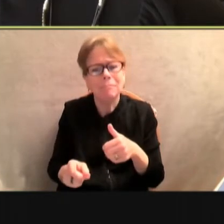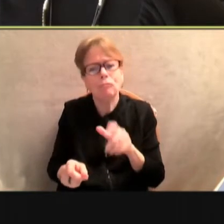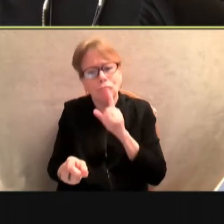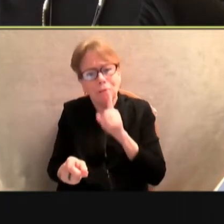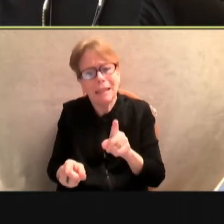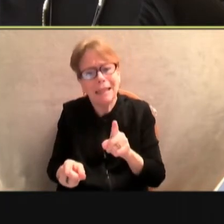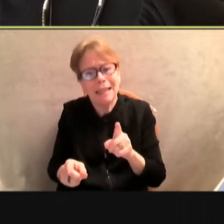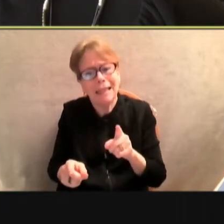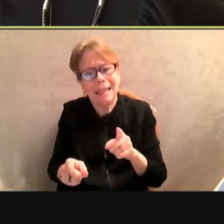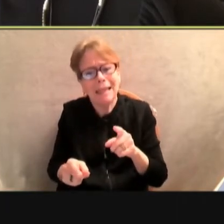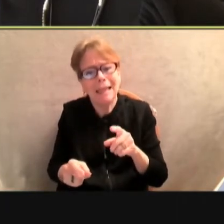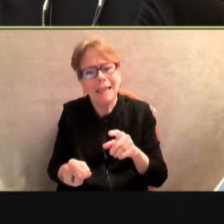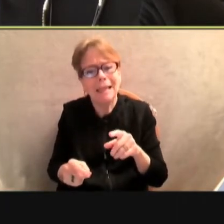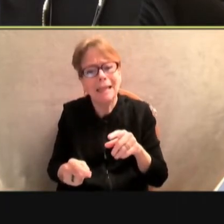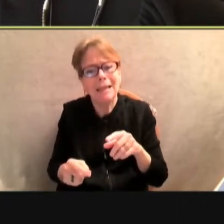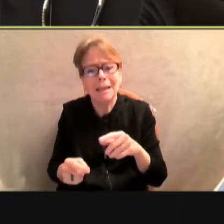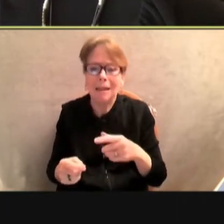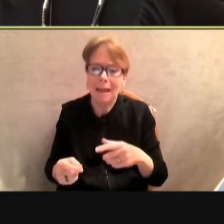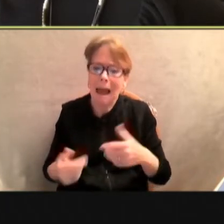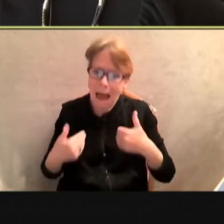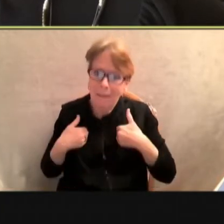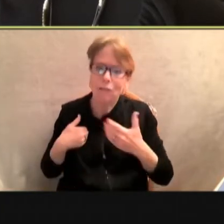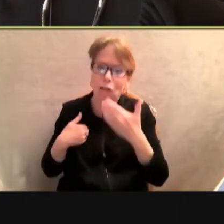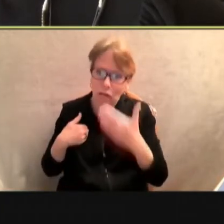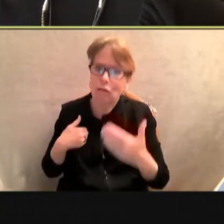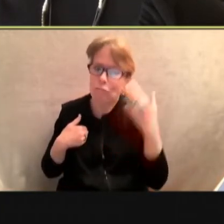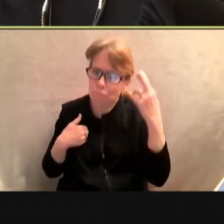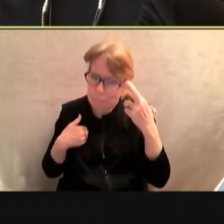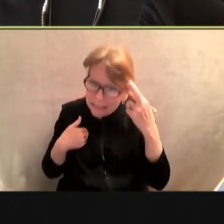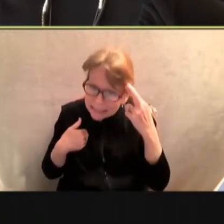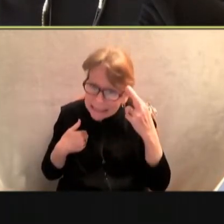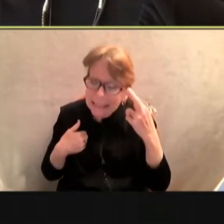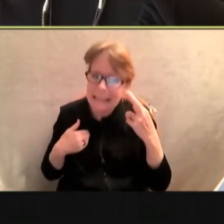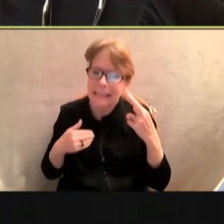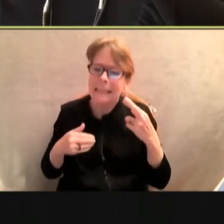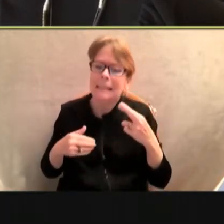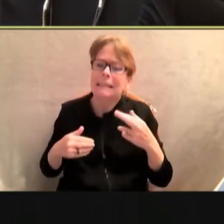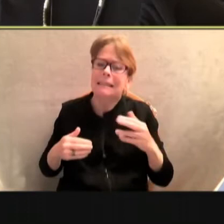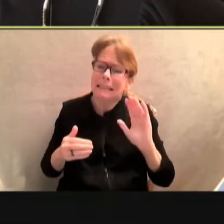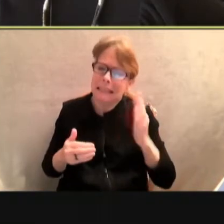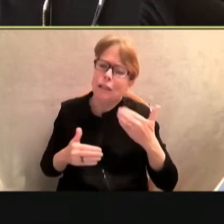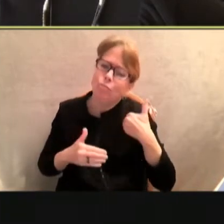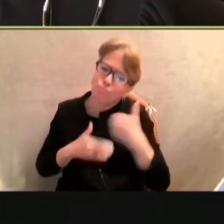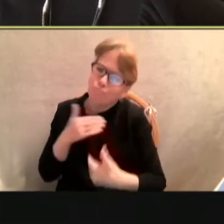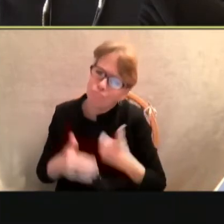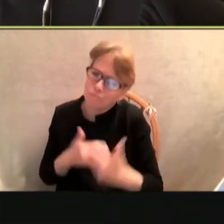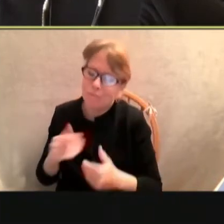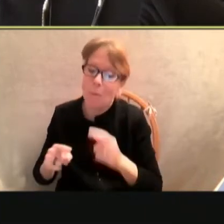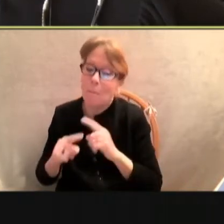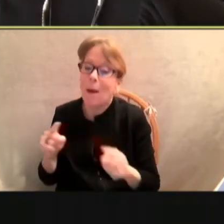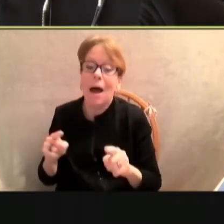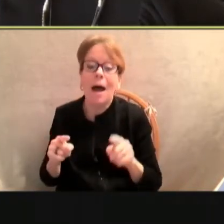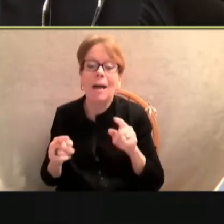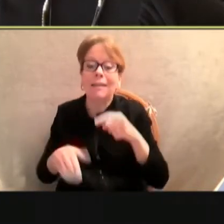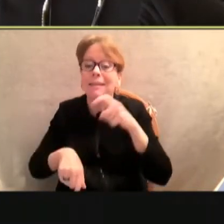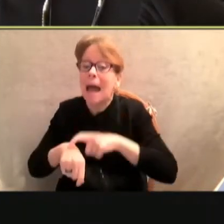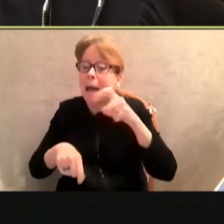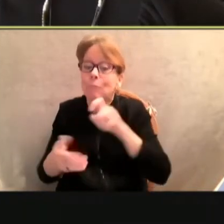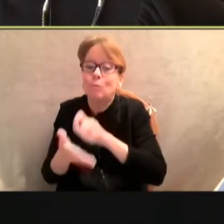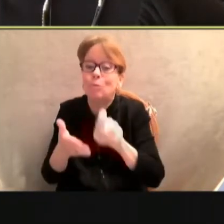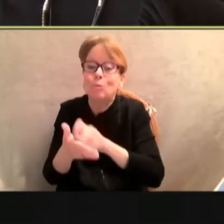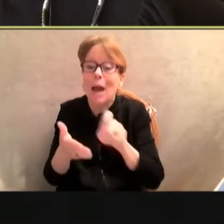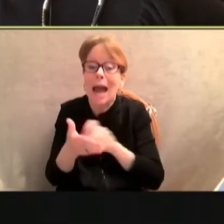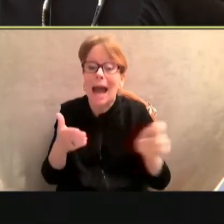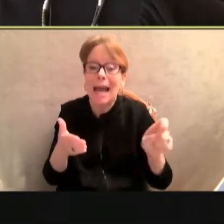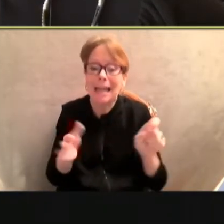often be very stingy with their words. That's not helpful for individuals with disabilities,